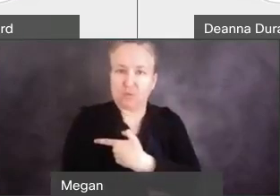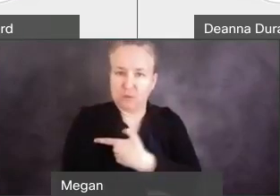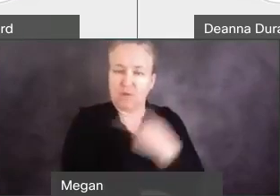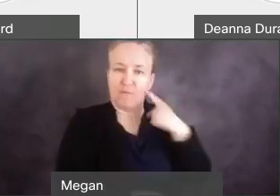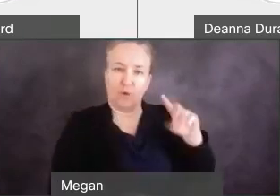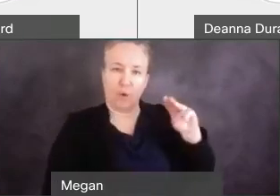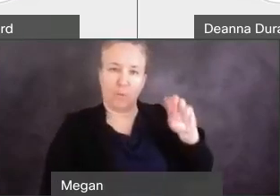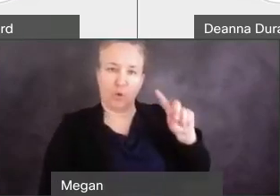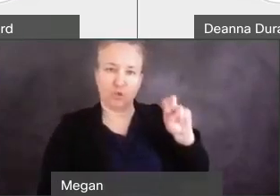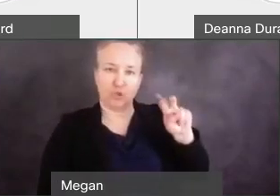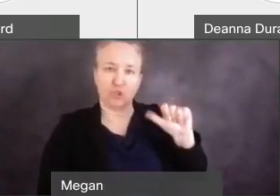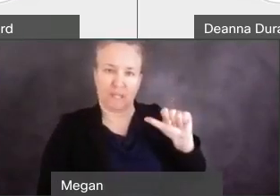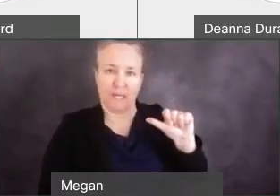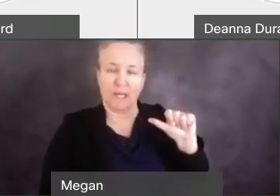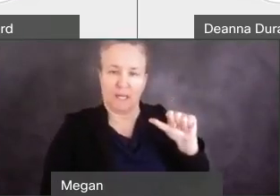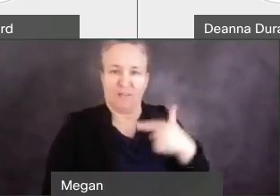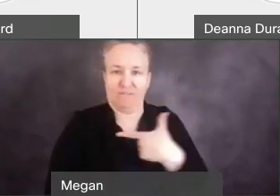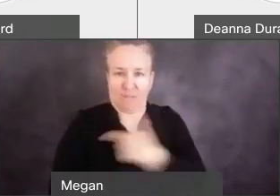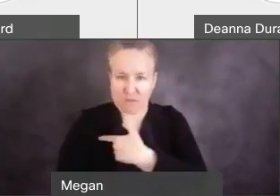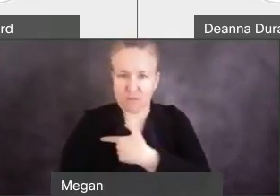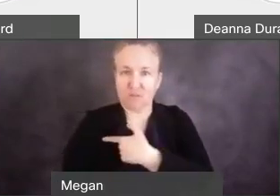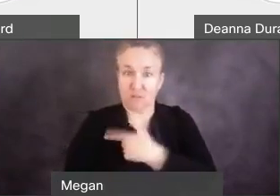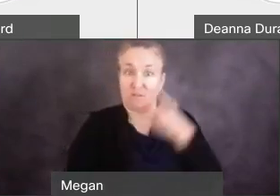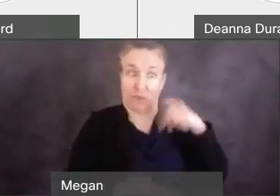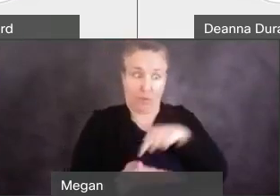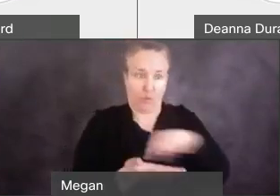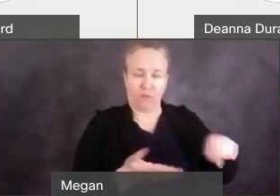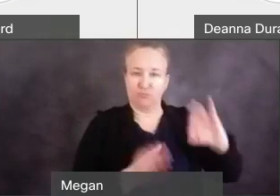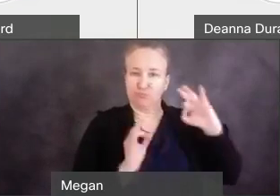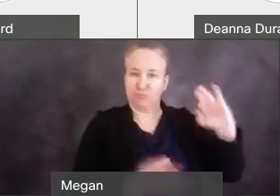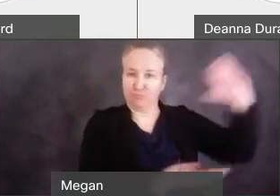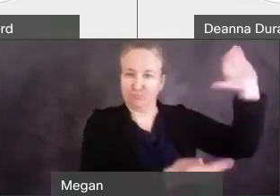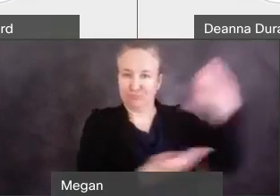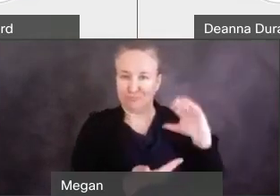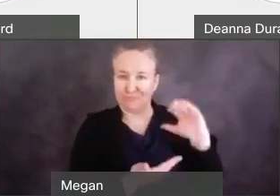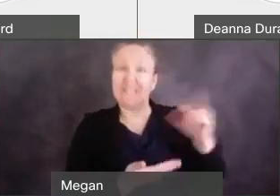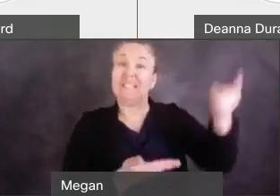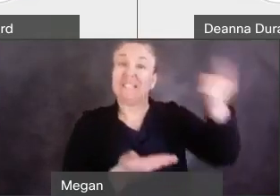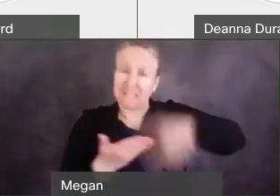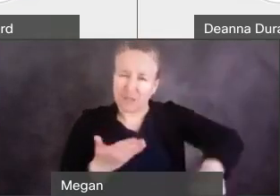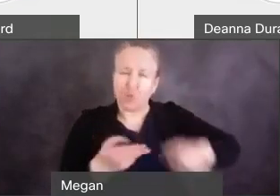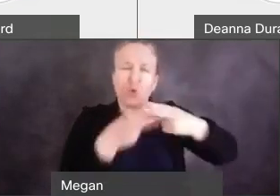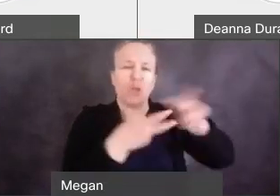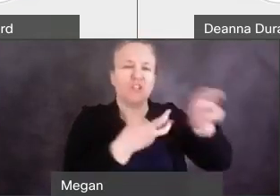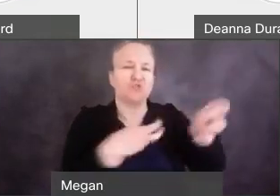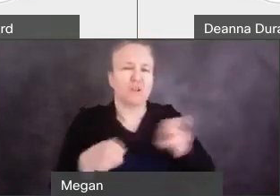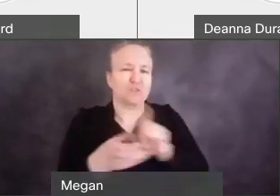vaccine for this week. Next week will be a transition week as we begin to offer second